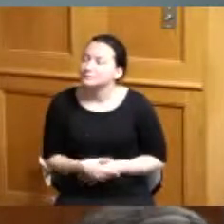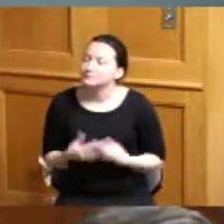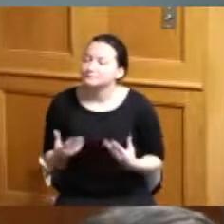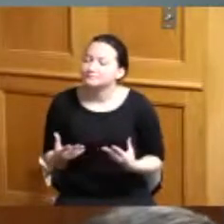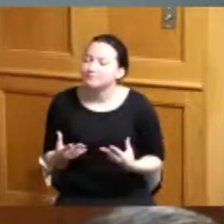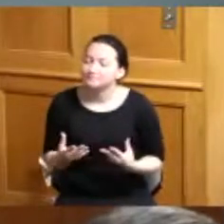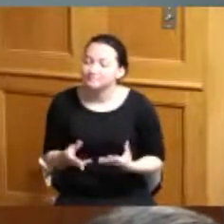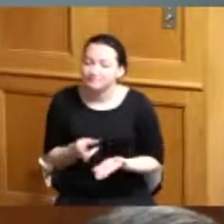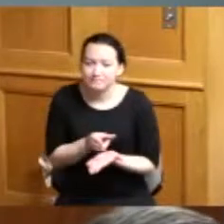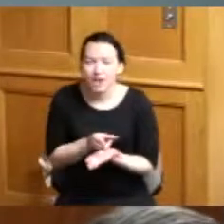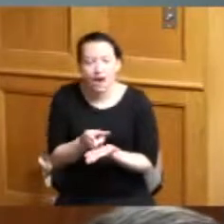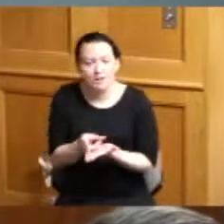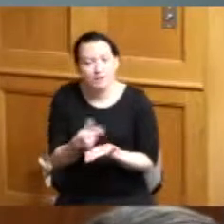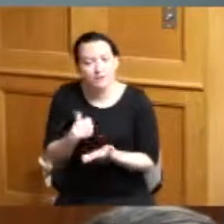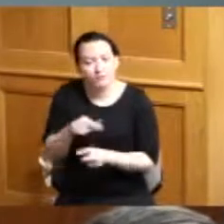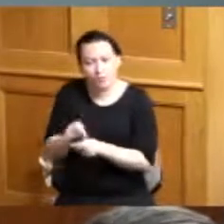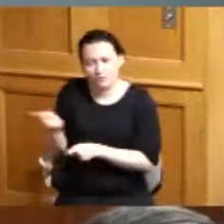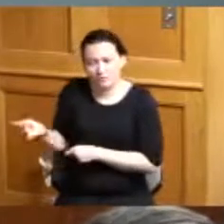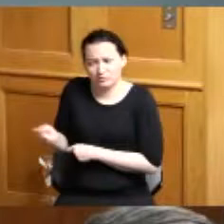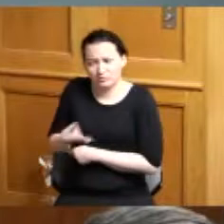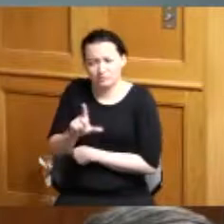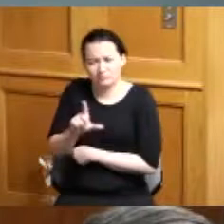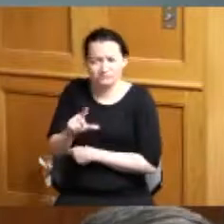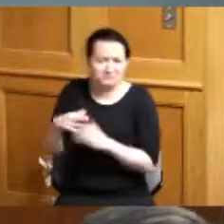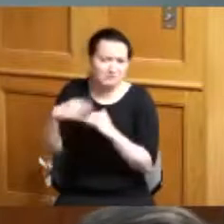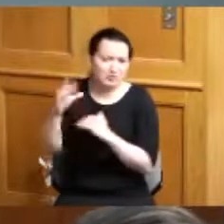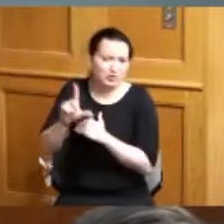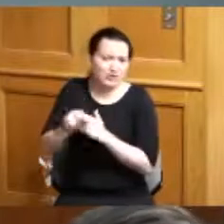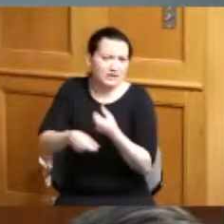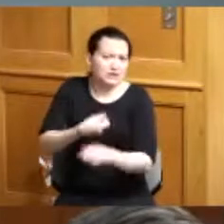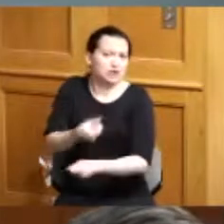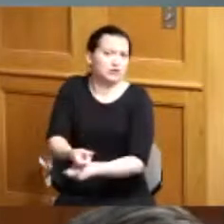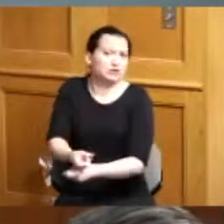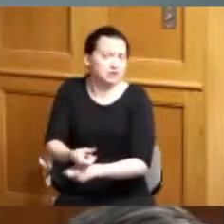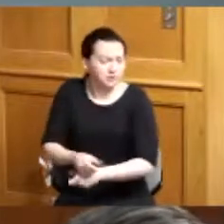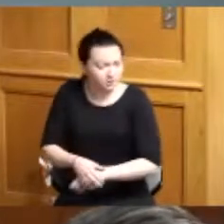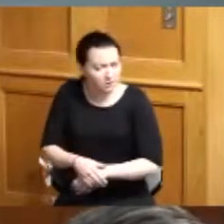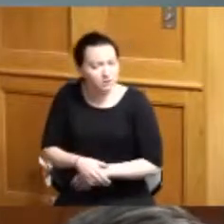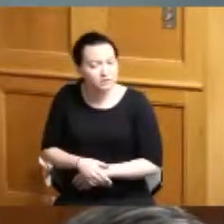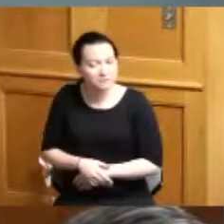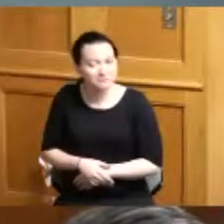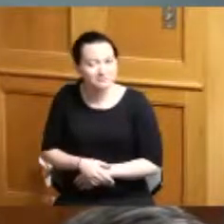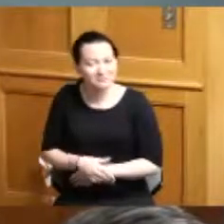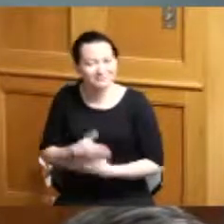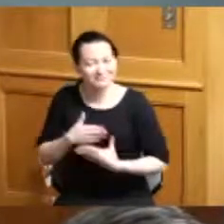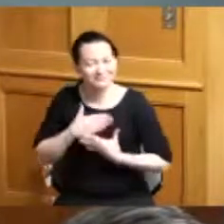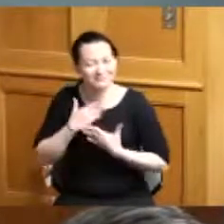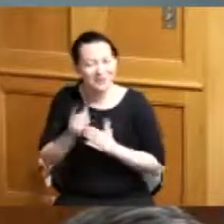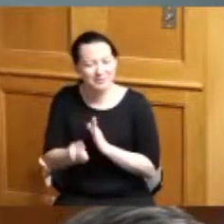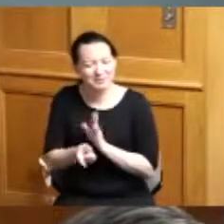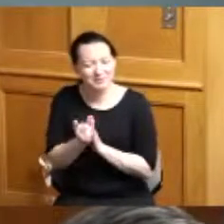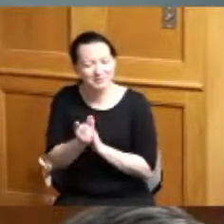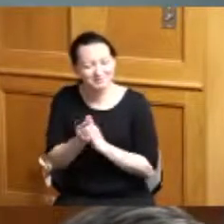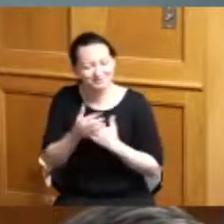all honesty and I've worked with Pat for 20 plus years that was one of the happiest moments when